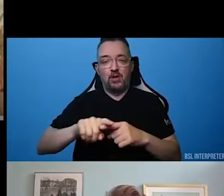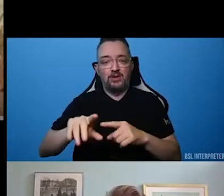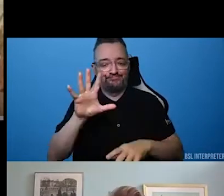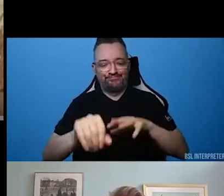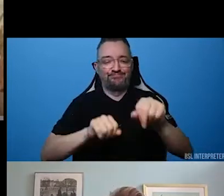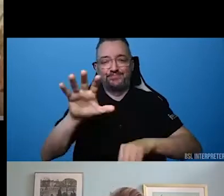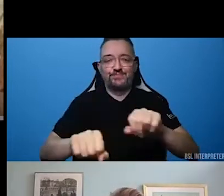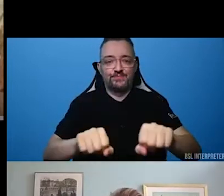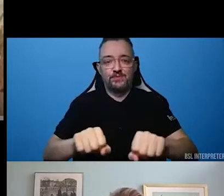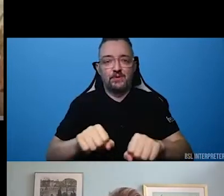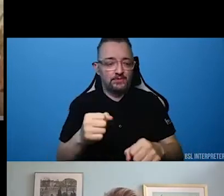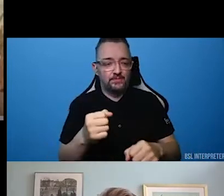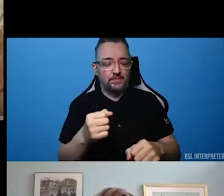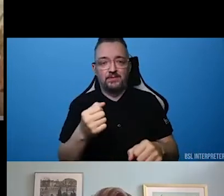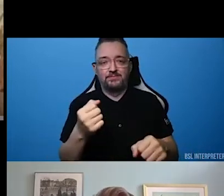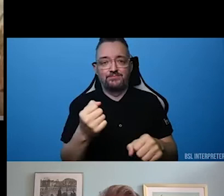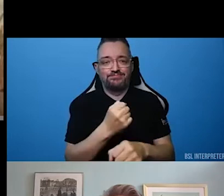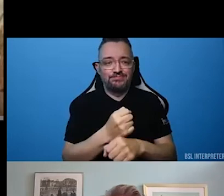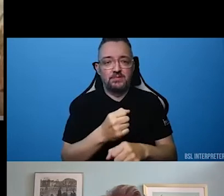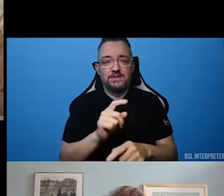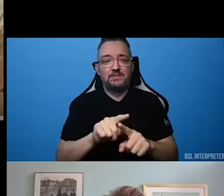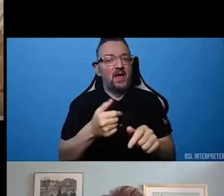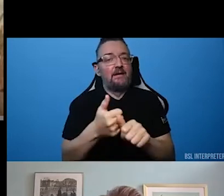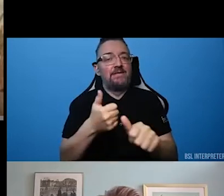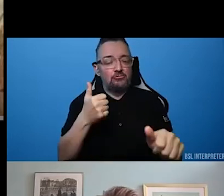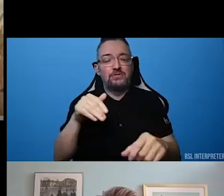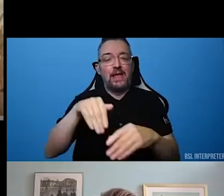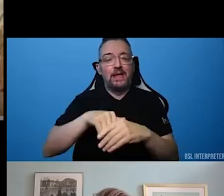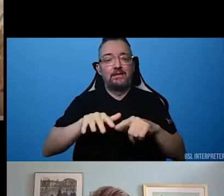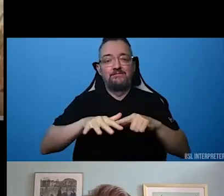and labor discipline. So kind of factories in the fields they've been called.